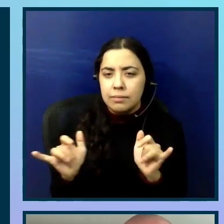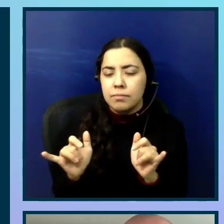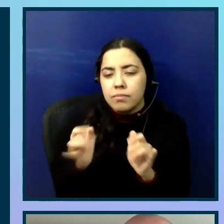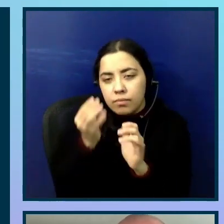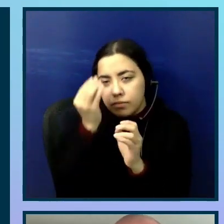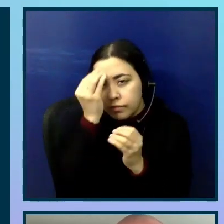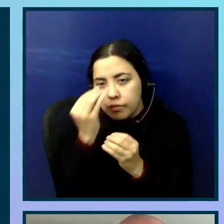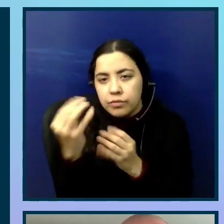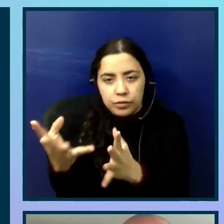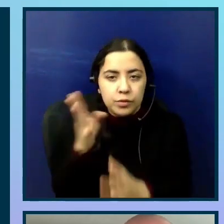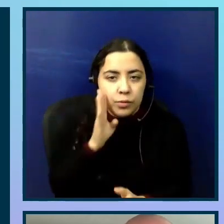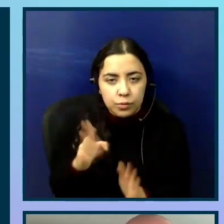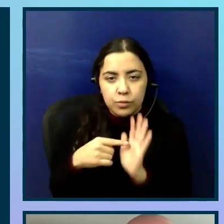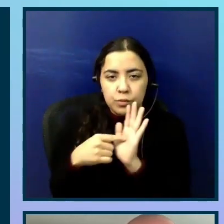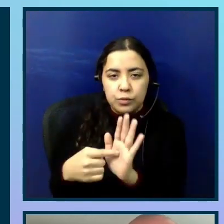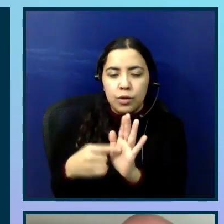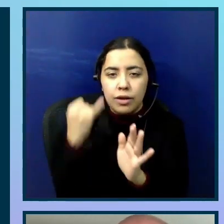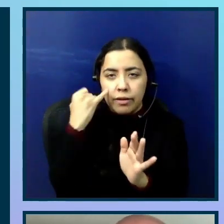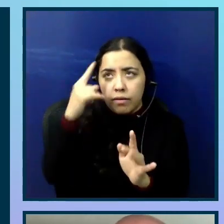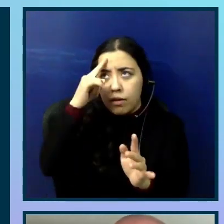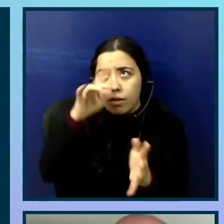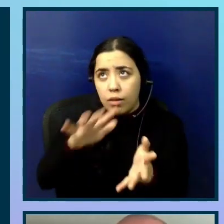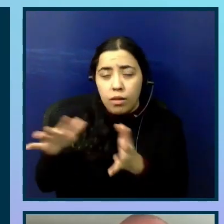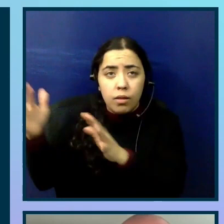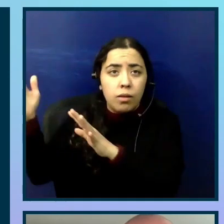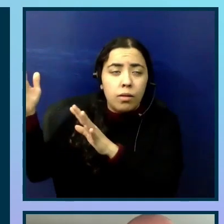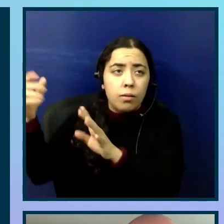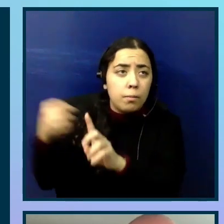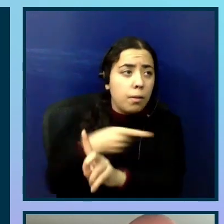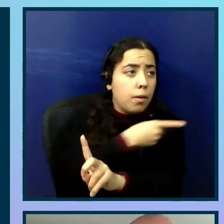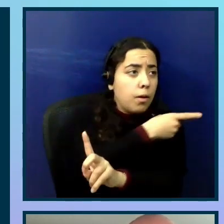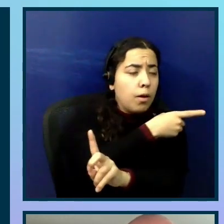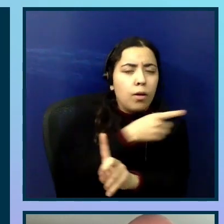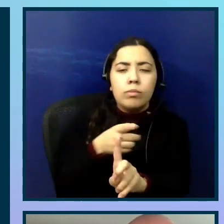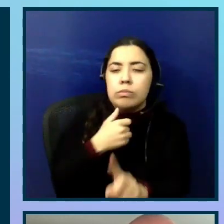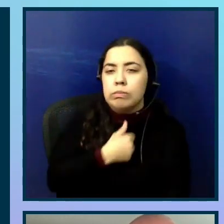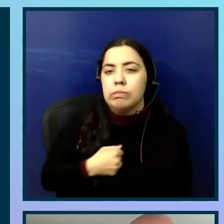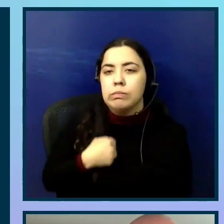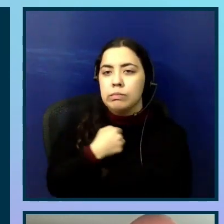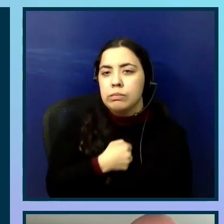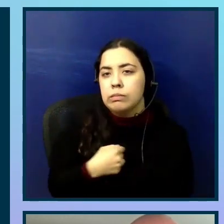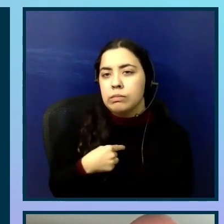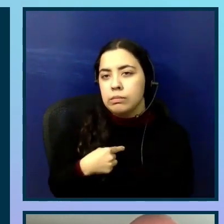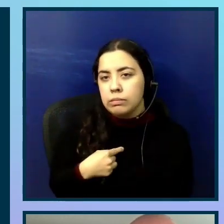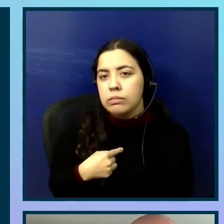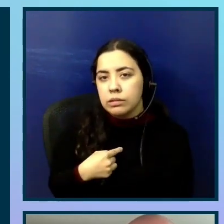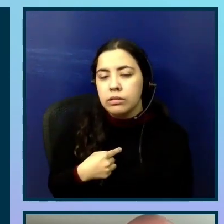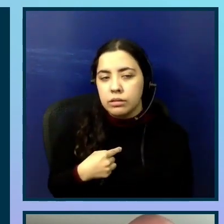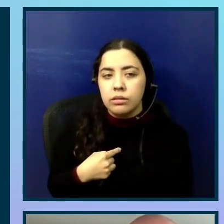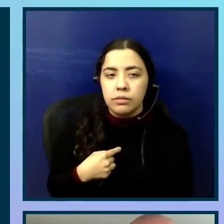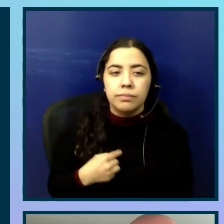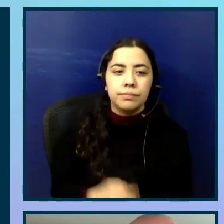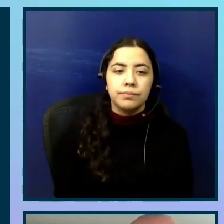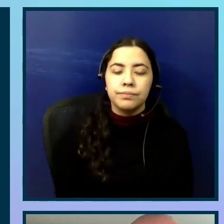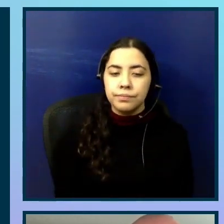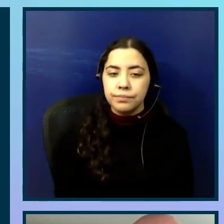So if I do, lose a little bit of that track, I do apologize. So just to give name checks,